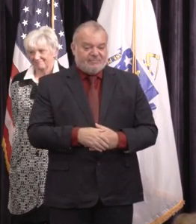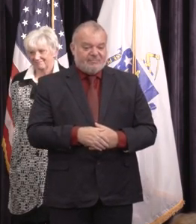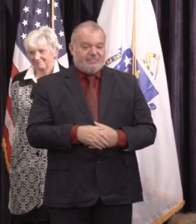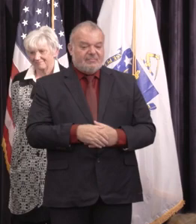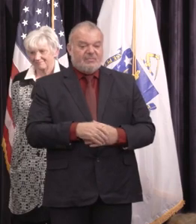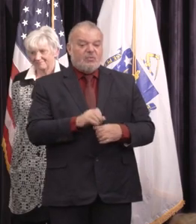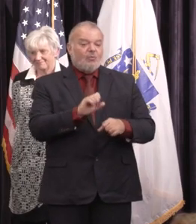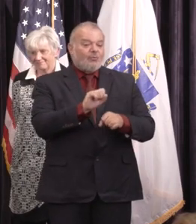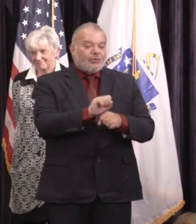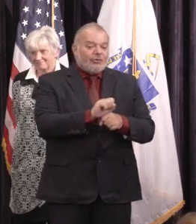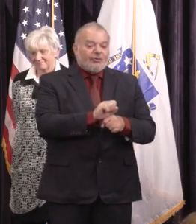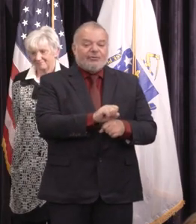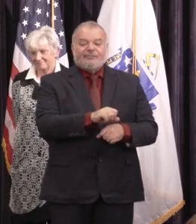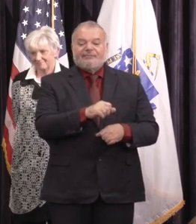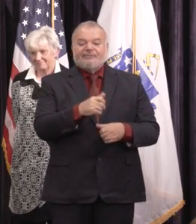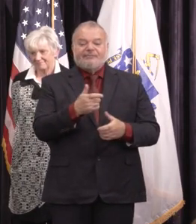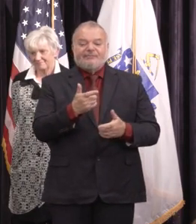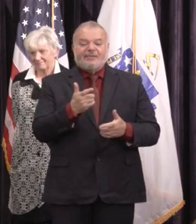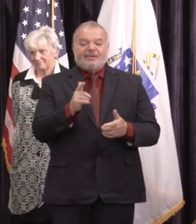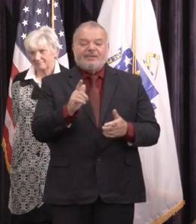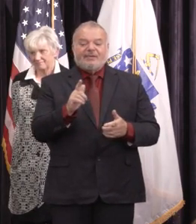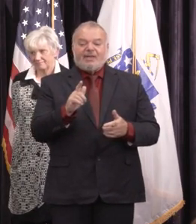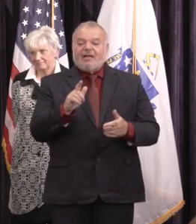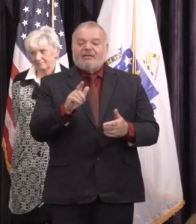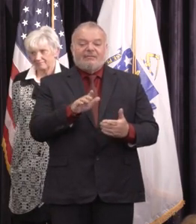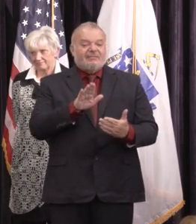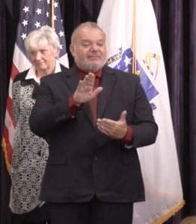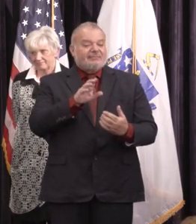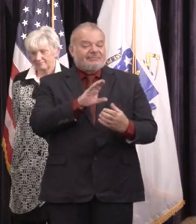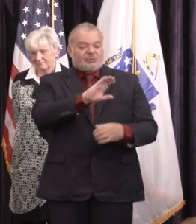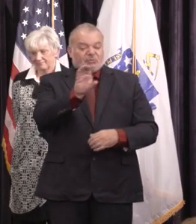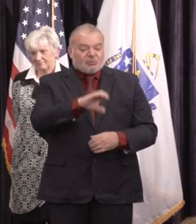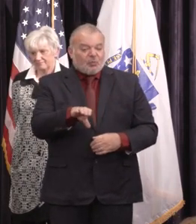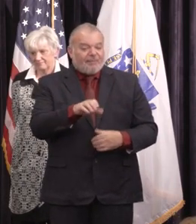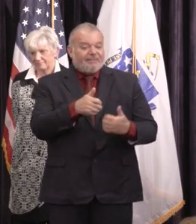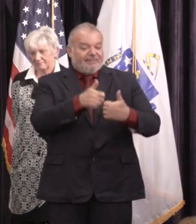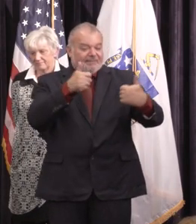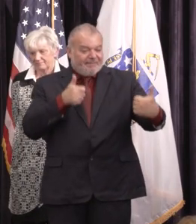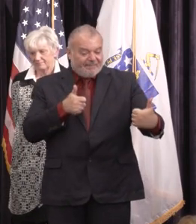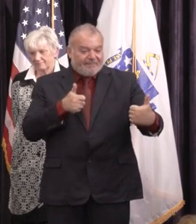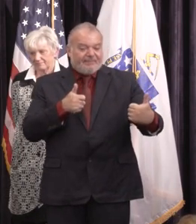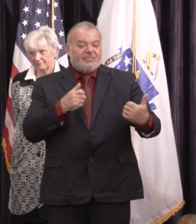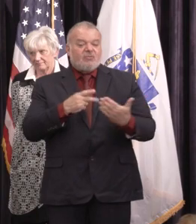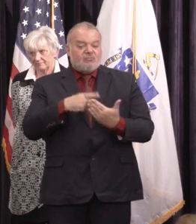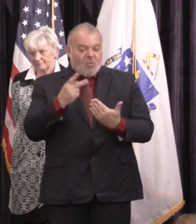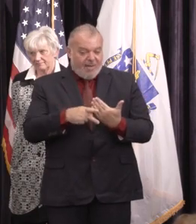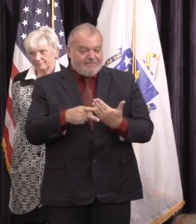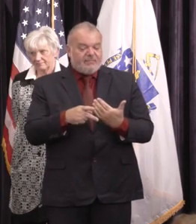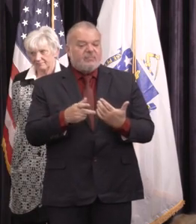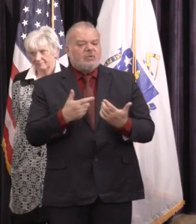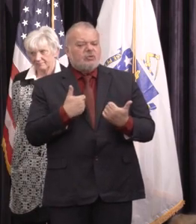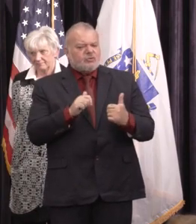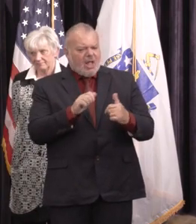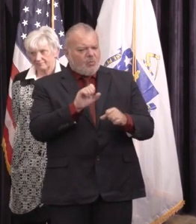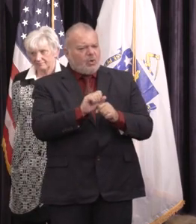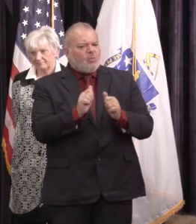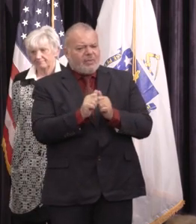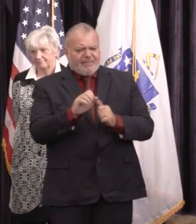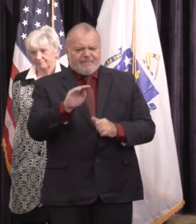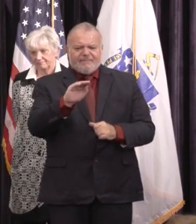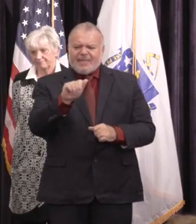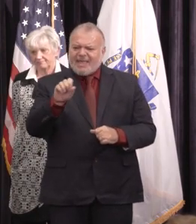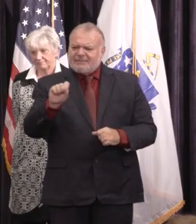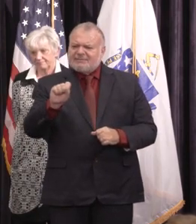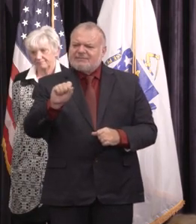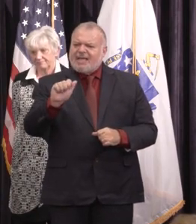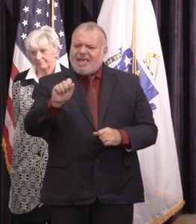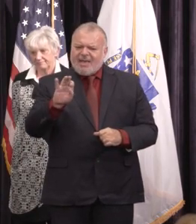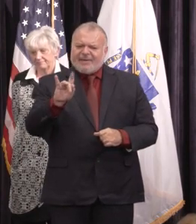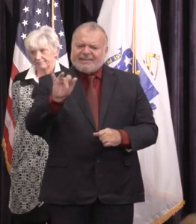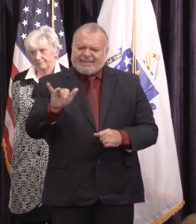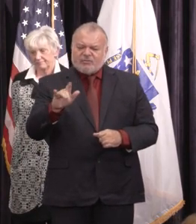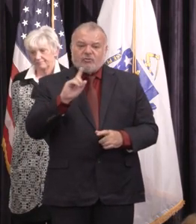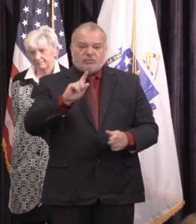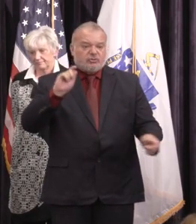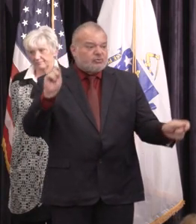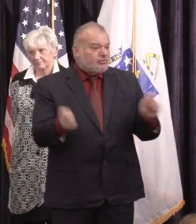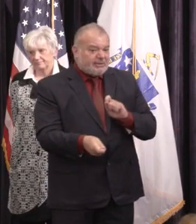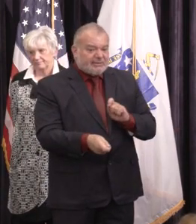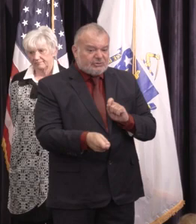a prime example of joining forces in a pursuit of paradigm shifts. MassAbility supports this